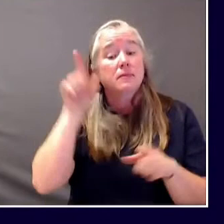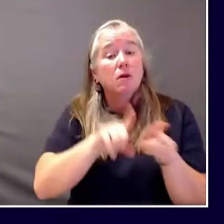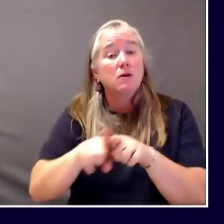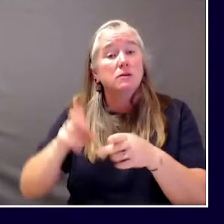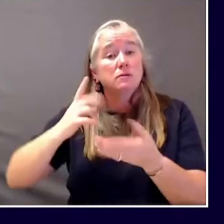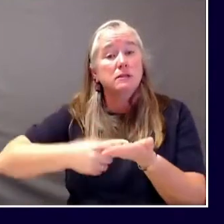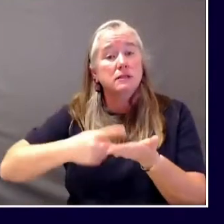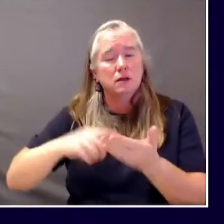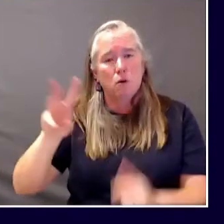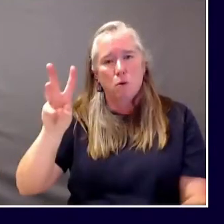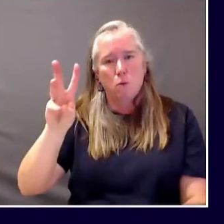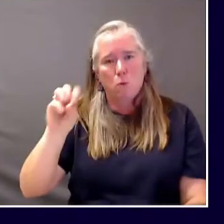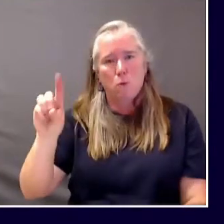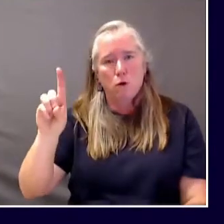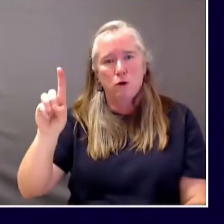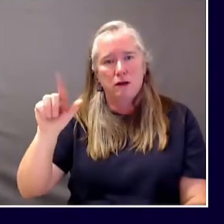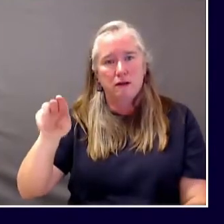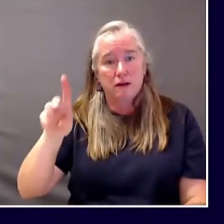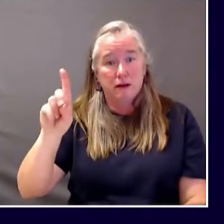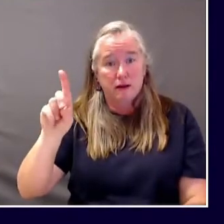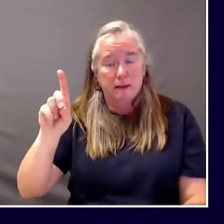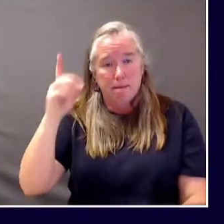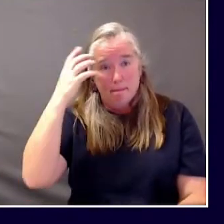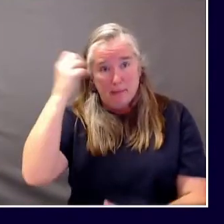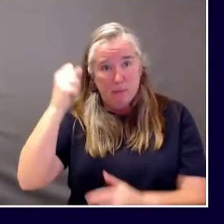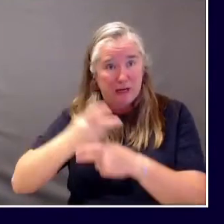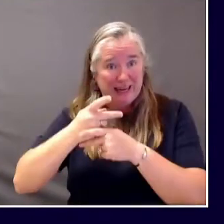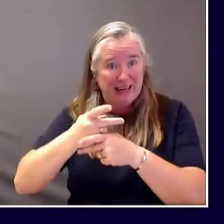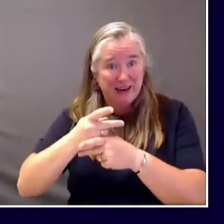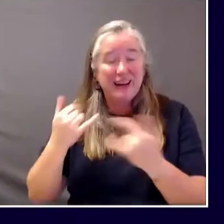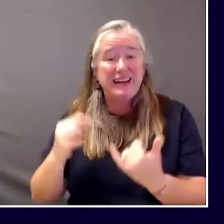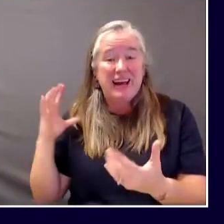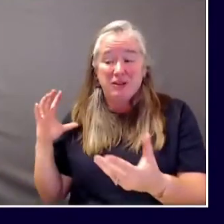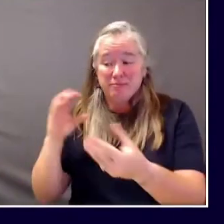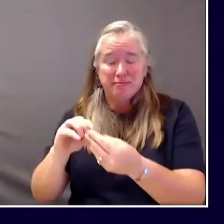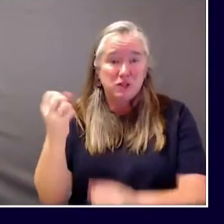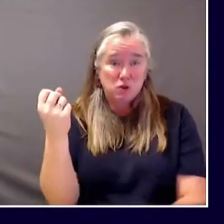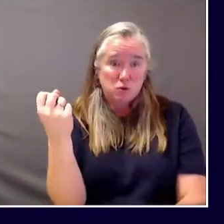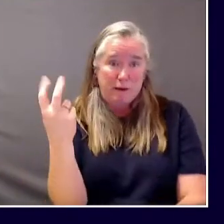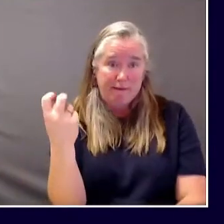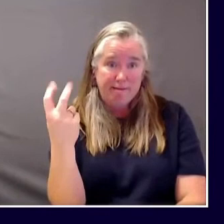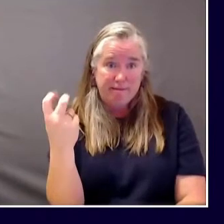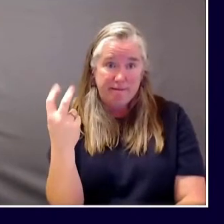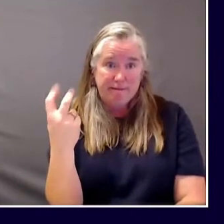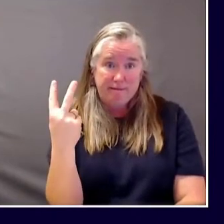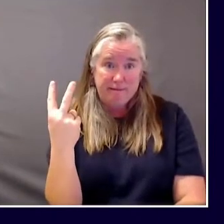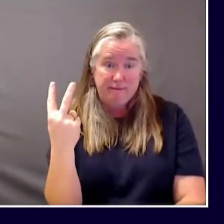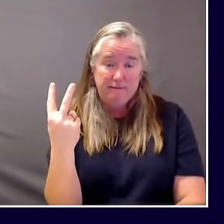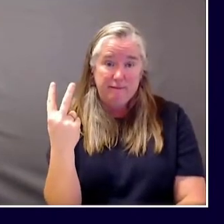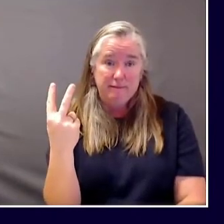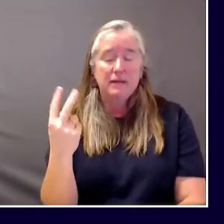woodland memory care center